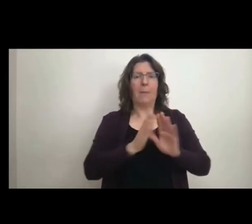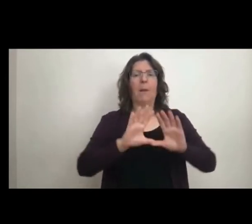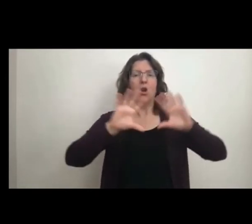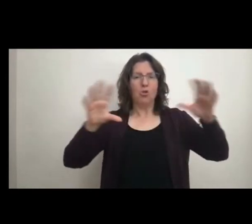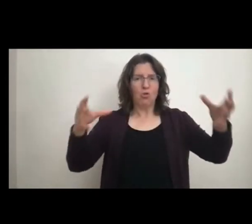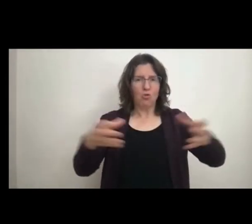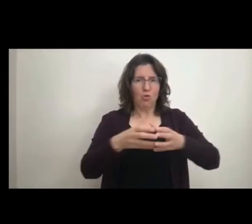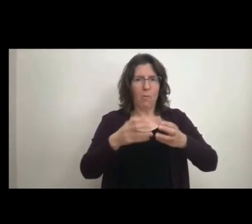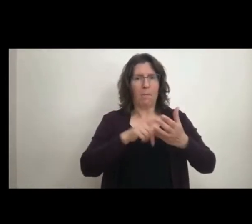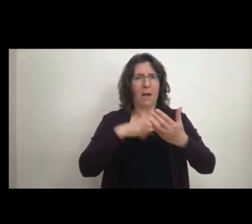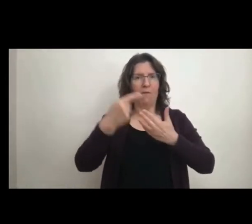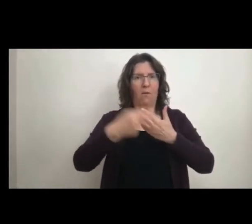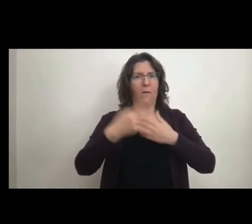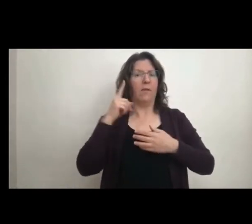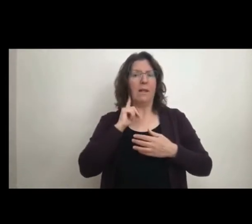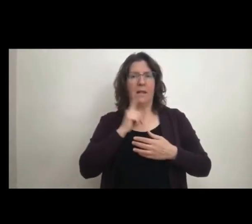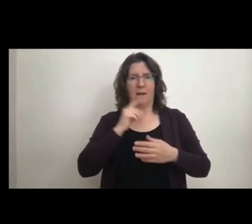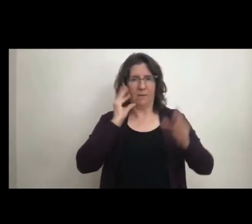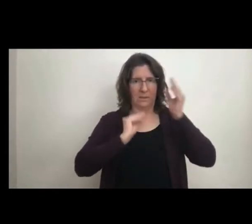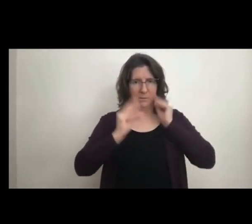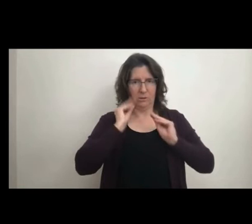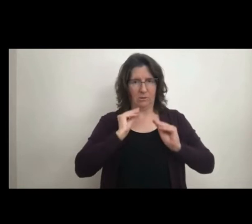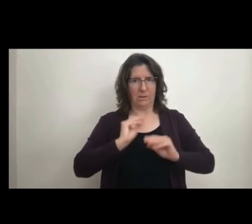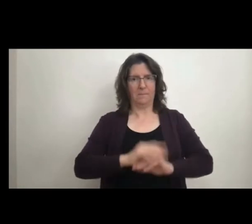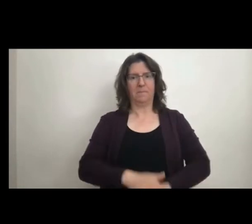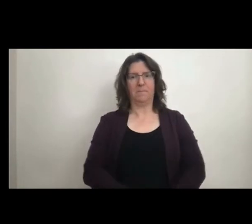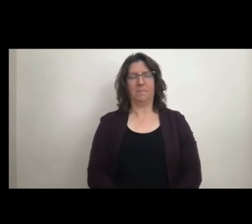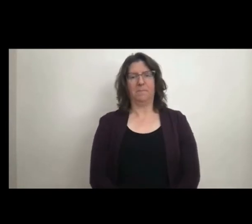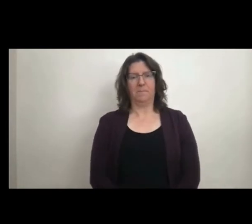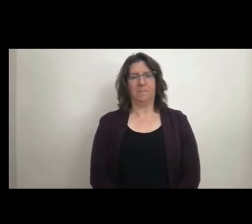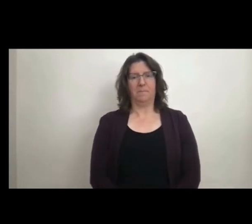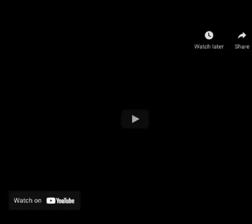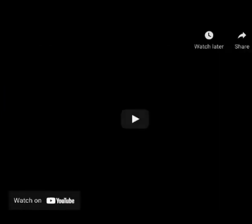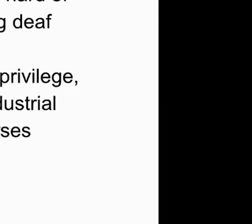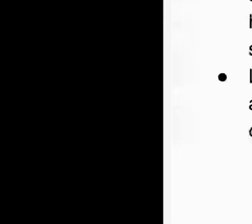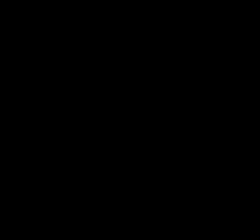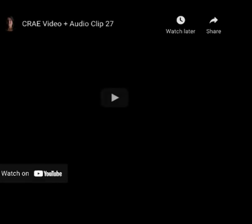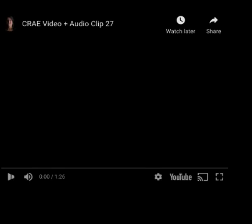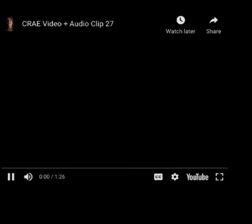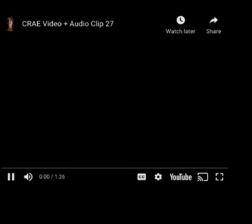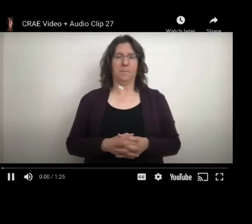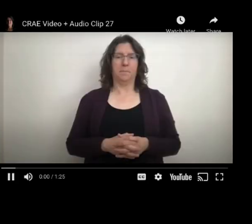It became a group metaphor for the deaf experience.